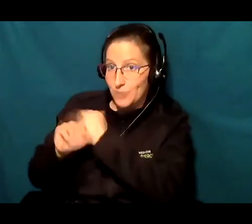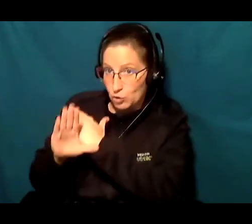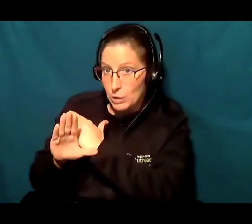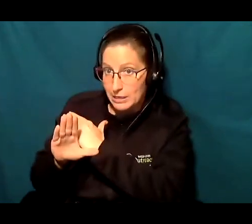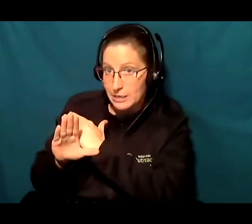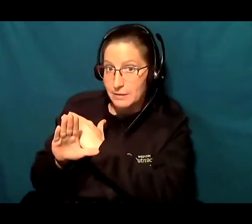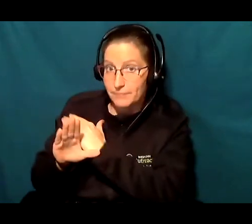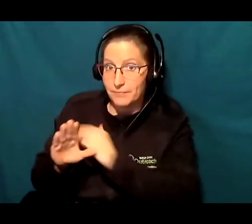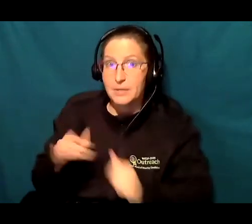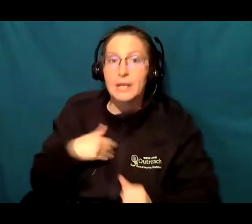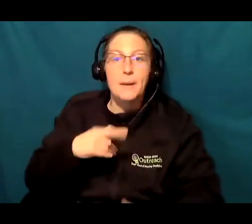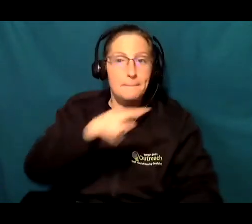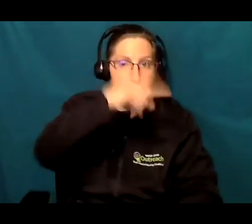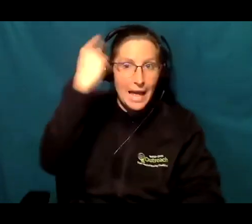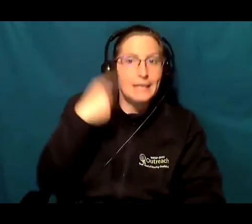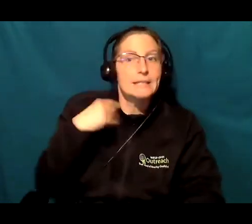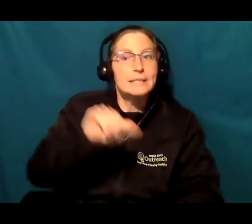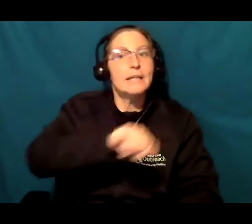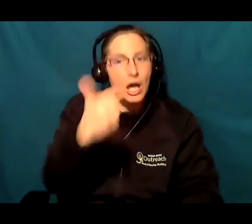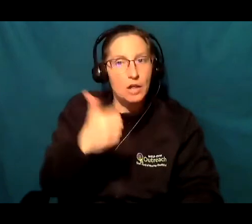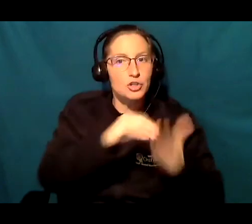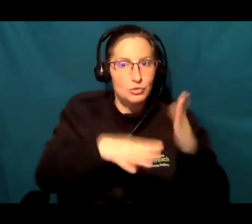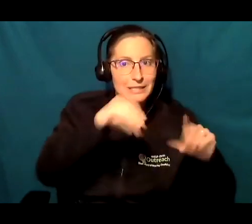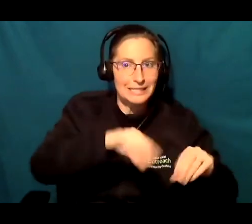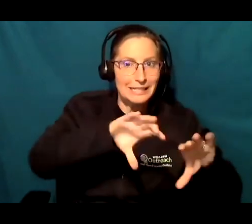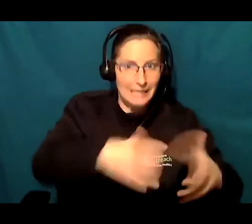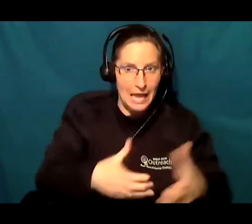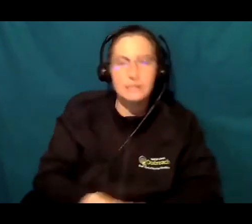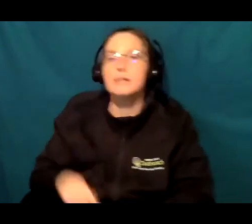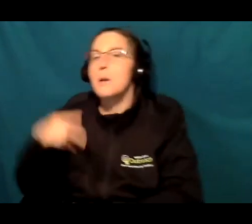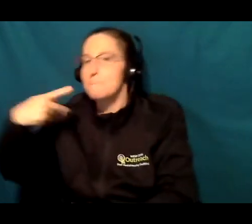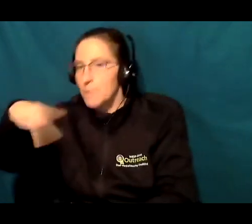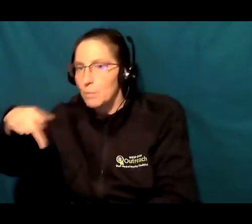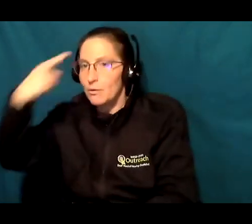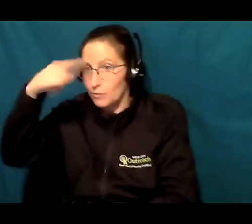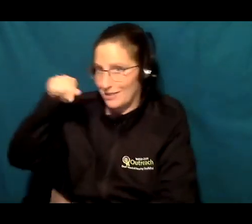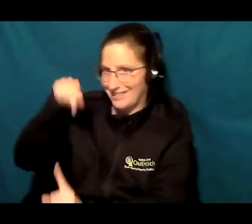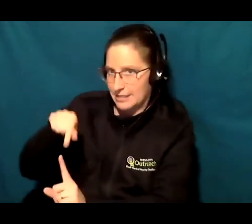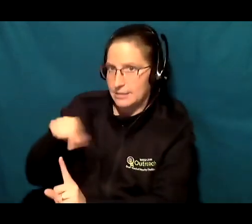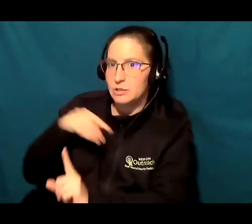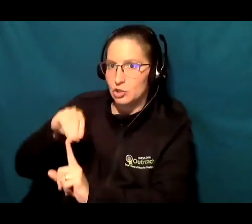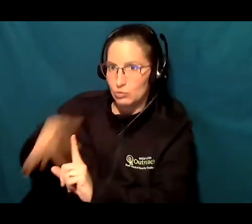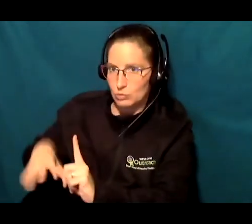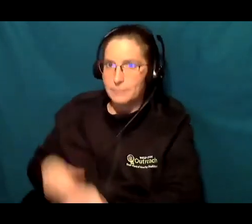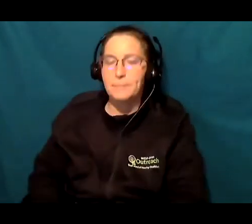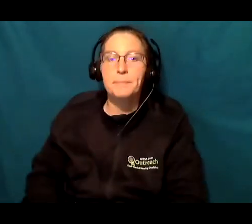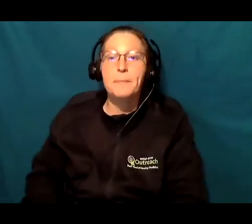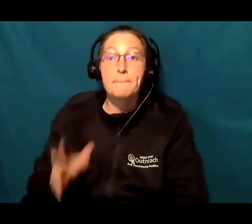So in the black is what everybody else is going to do and then in purple, this is what the students are going to do. Mom has it ahead of time.